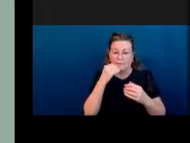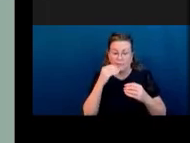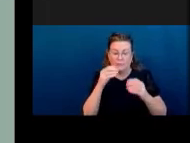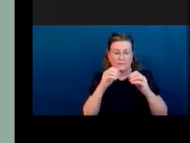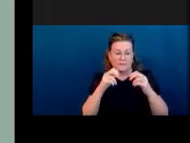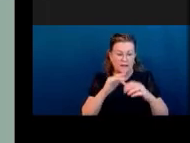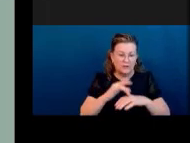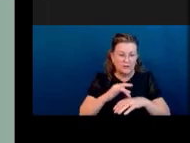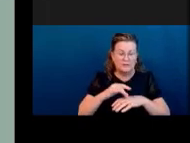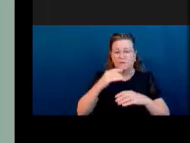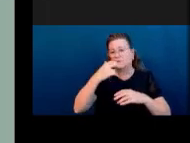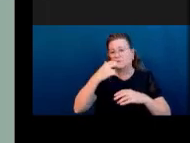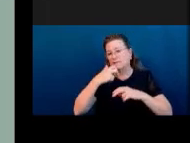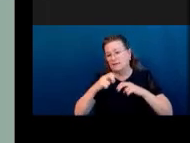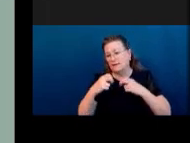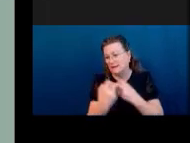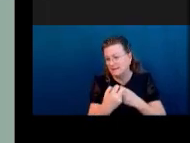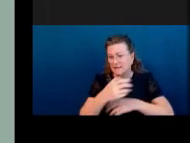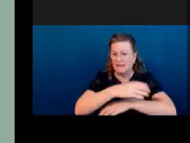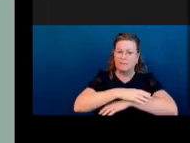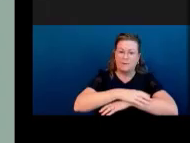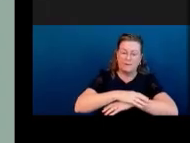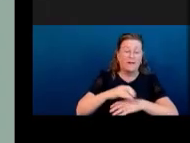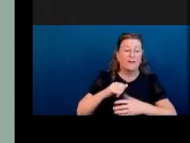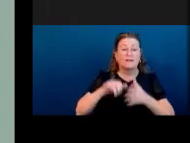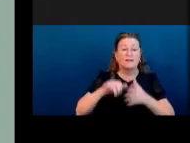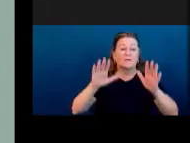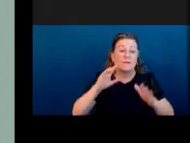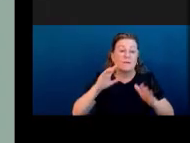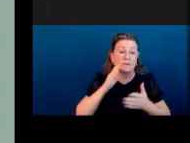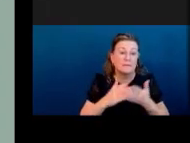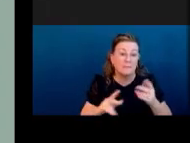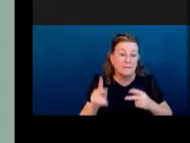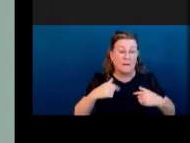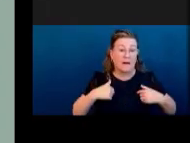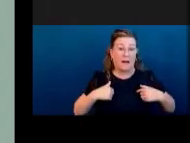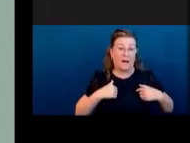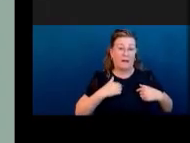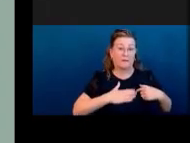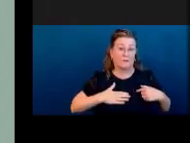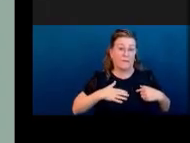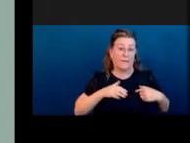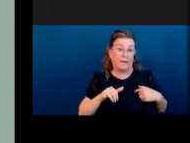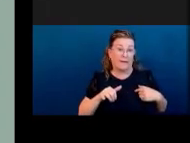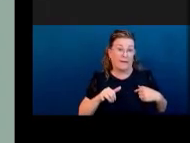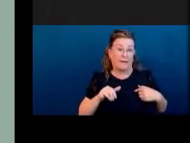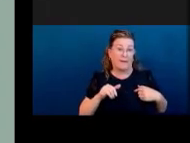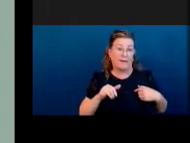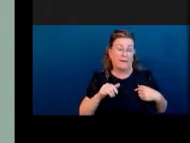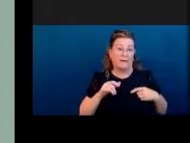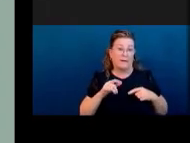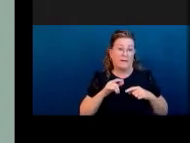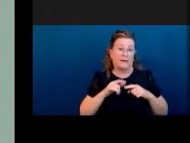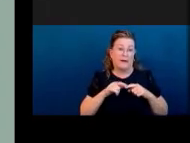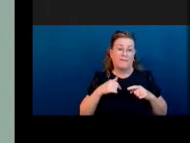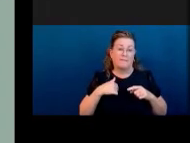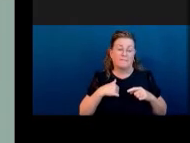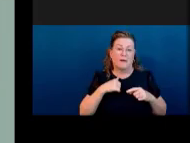conversations at the table, and that's great for some people. I enjoy that I am not neurotypical. I have late